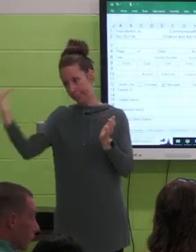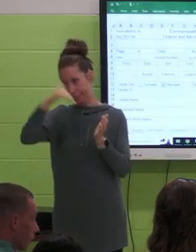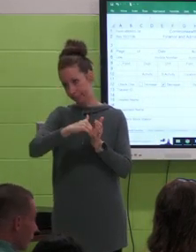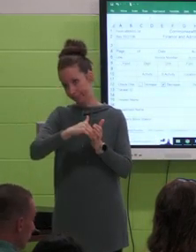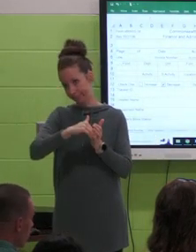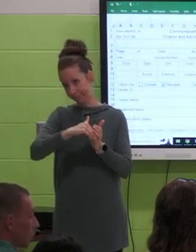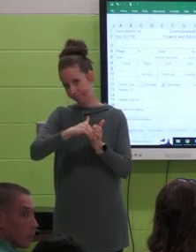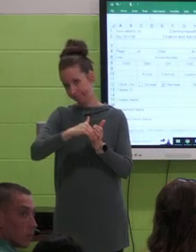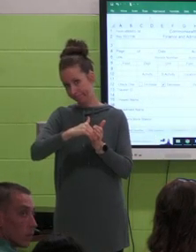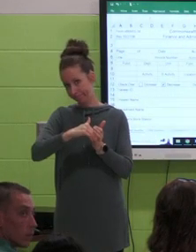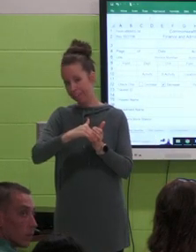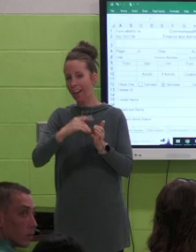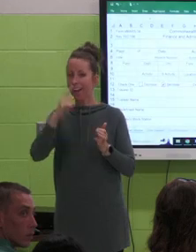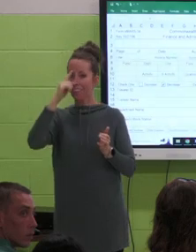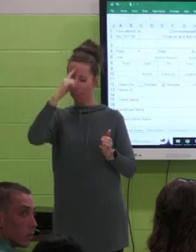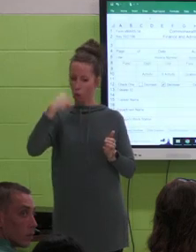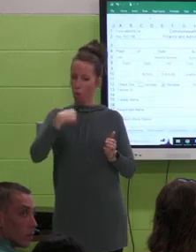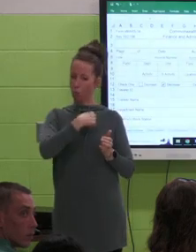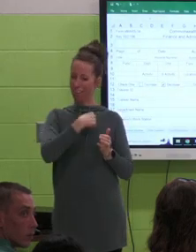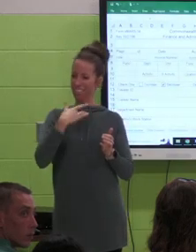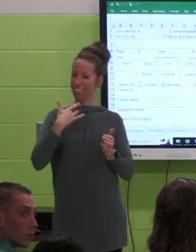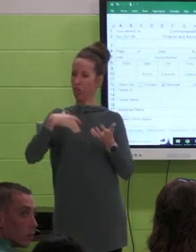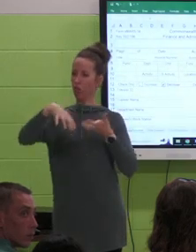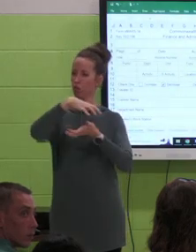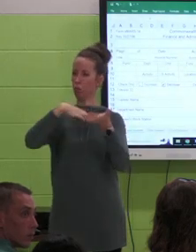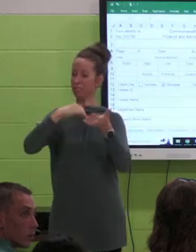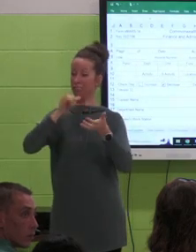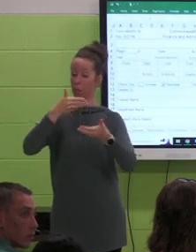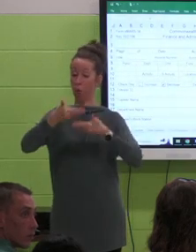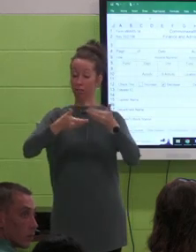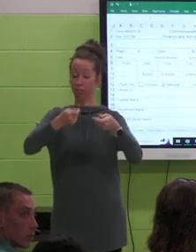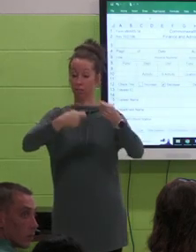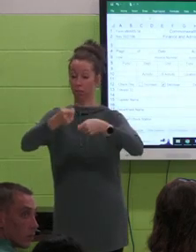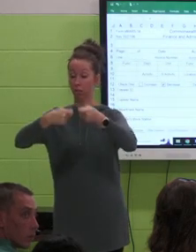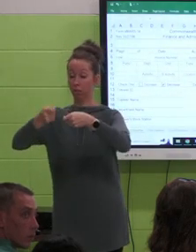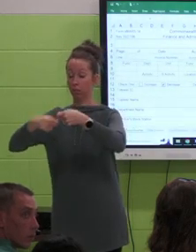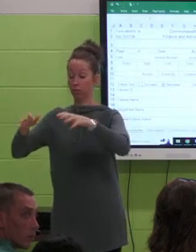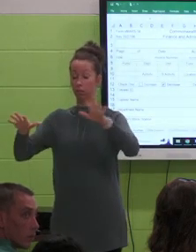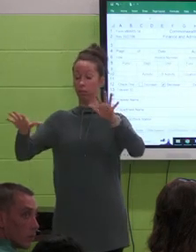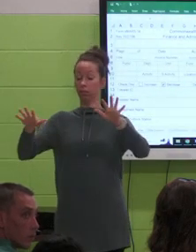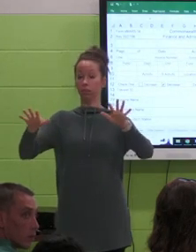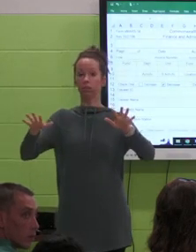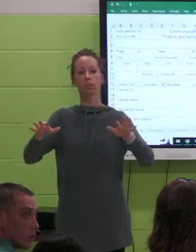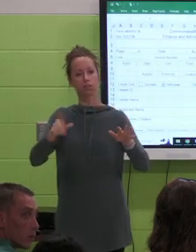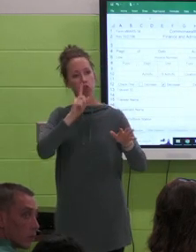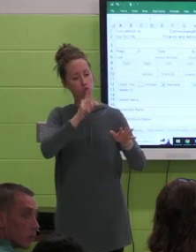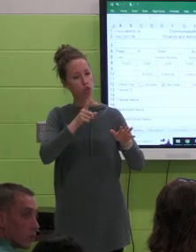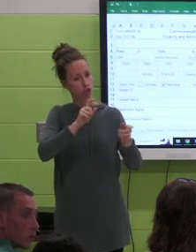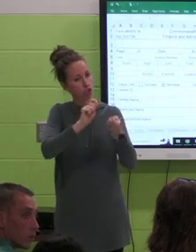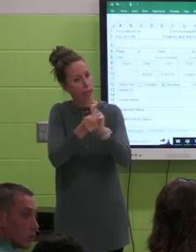so I think that we've got confused in the process because it's changed it's changing I don't think